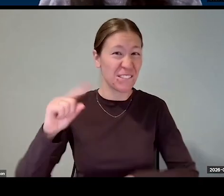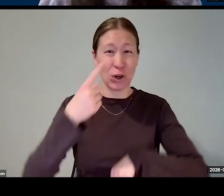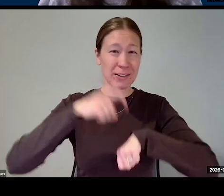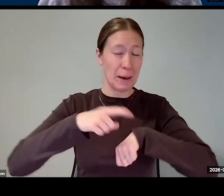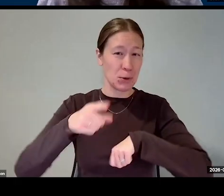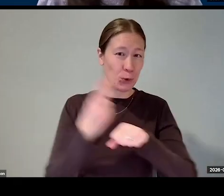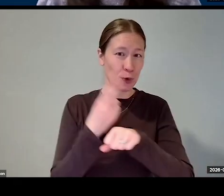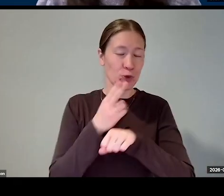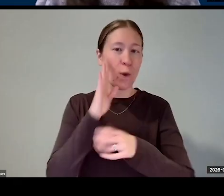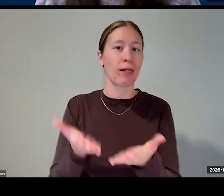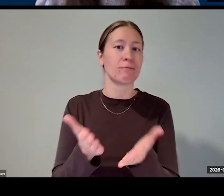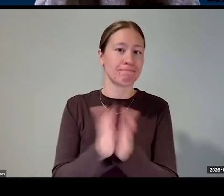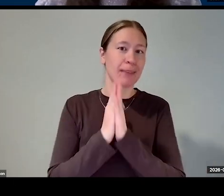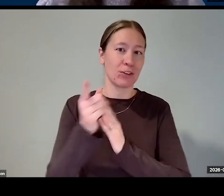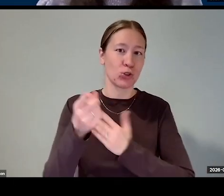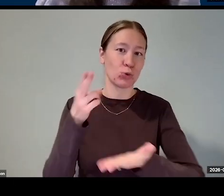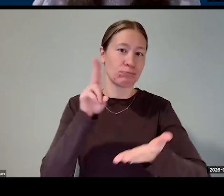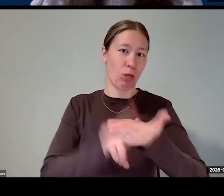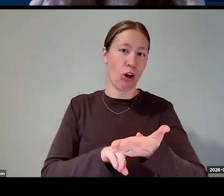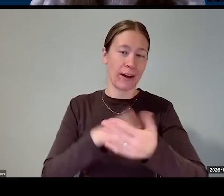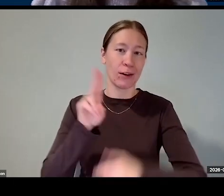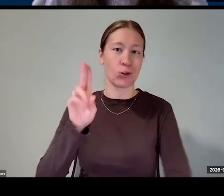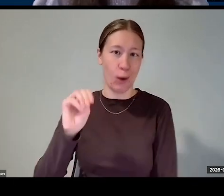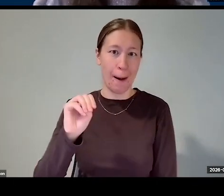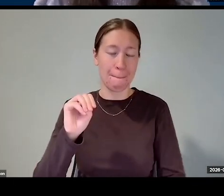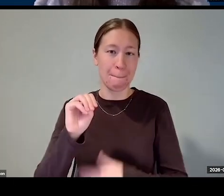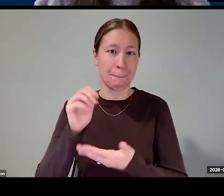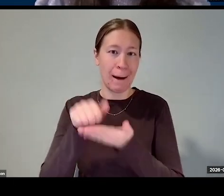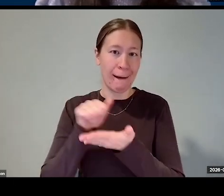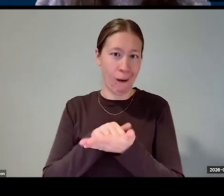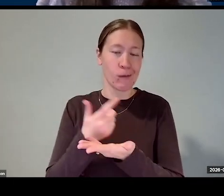and verify that Grackle is okay to run. Once it starts running,